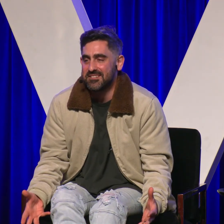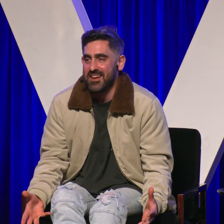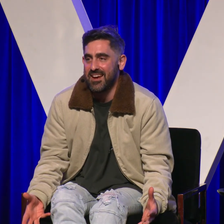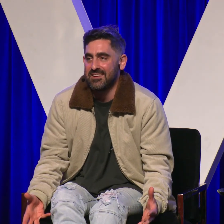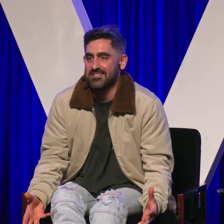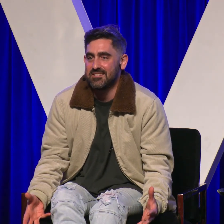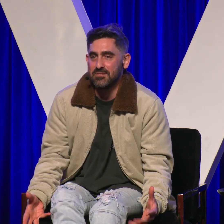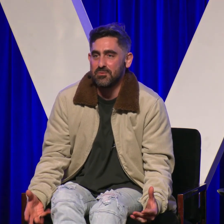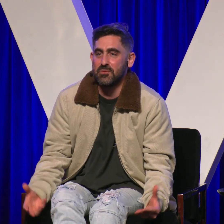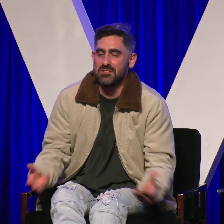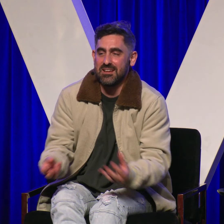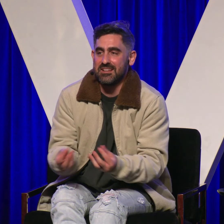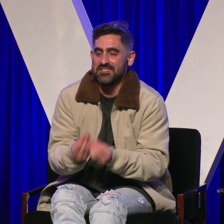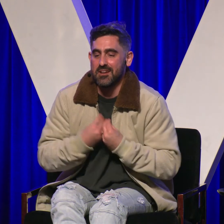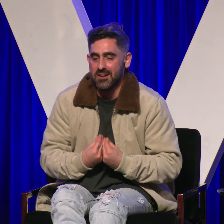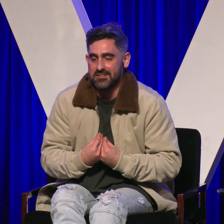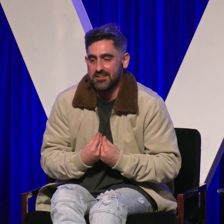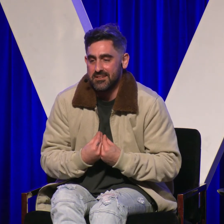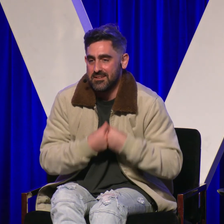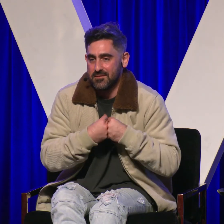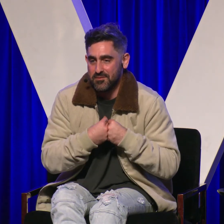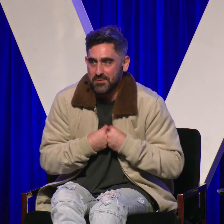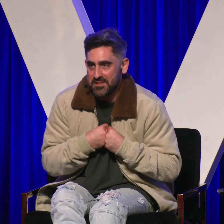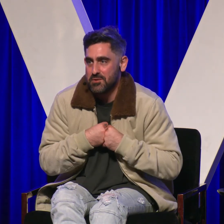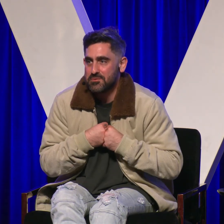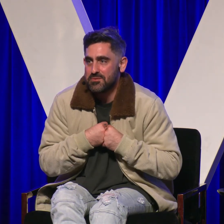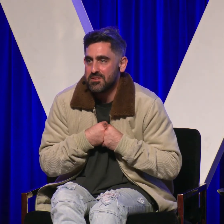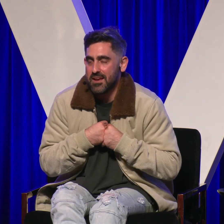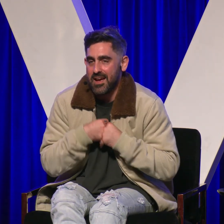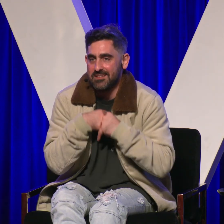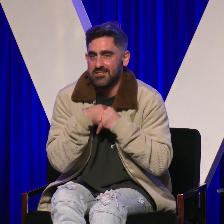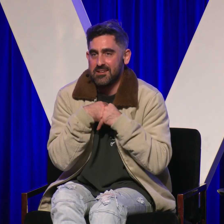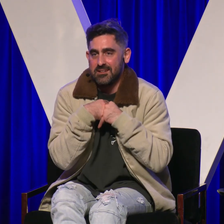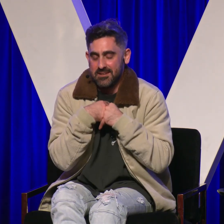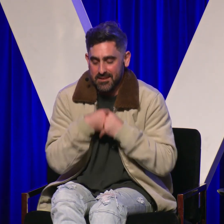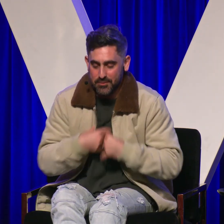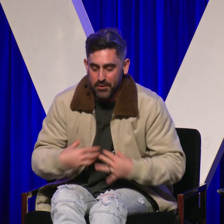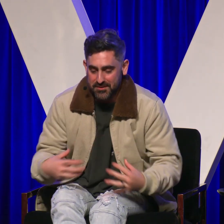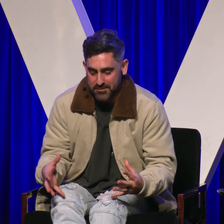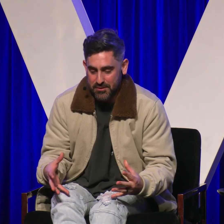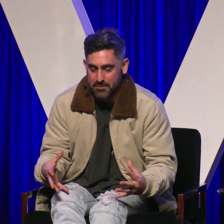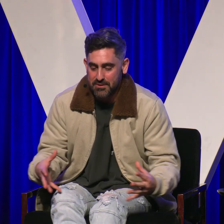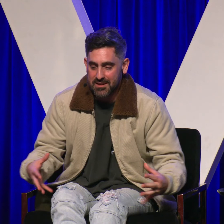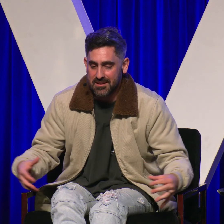And when it starts from yourself and it grows through your community,